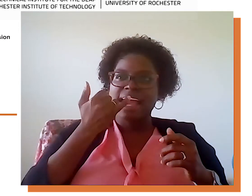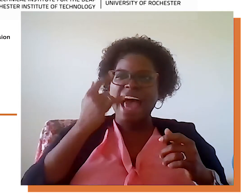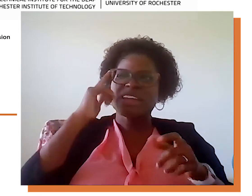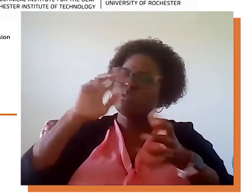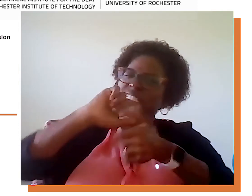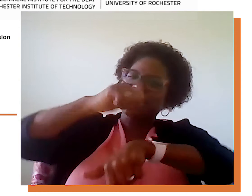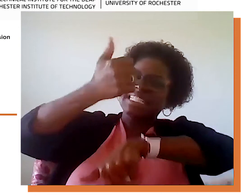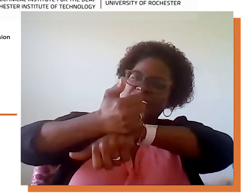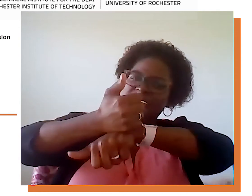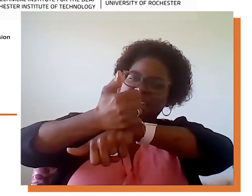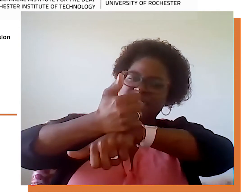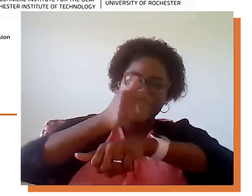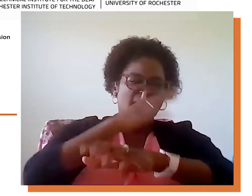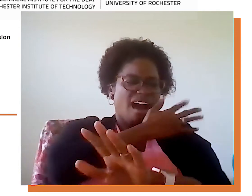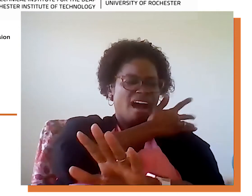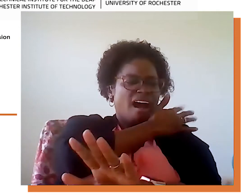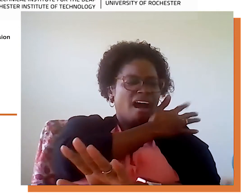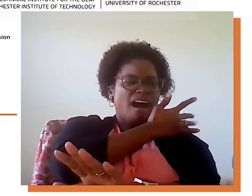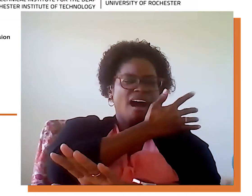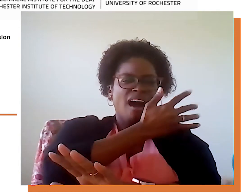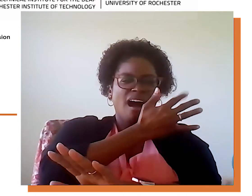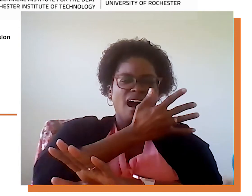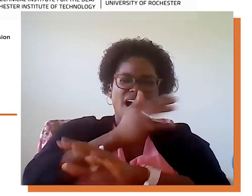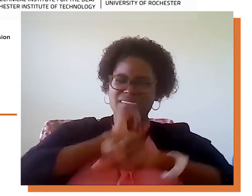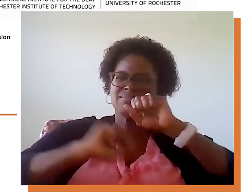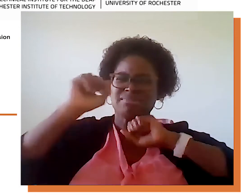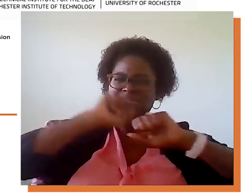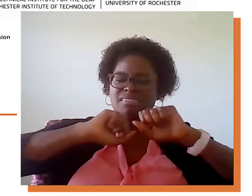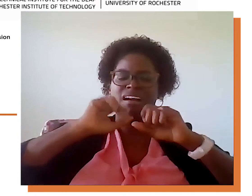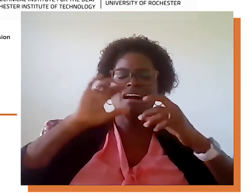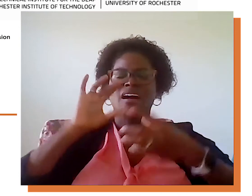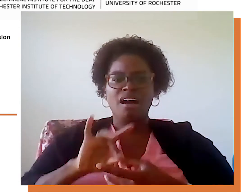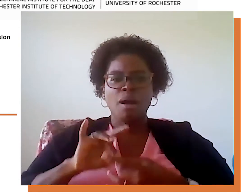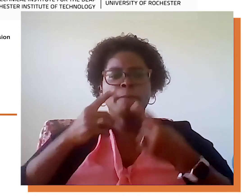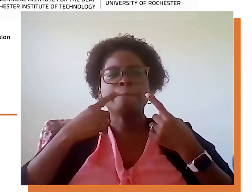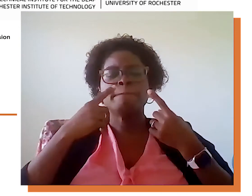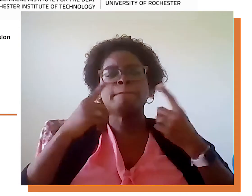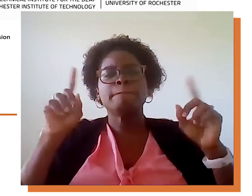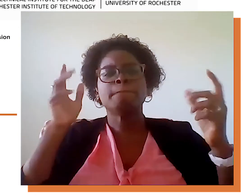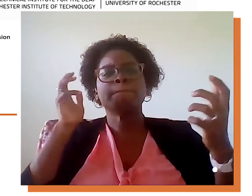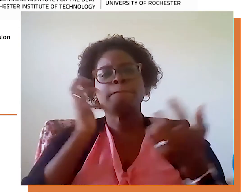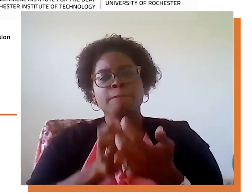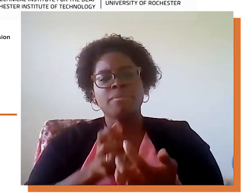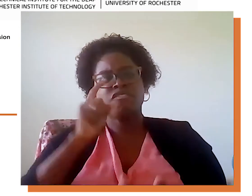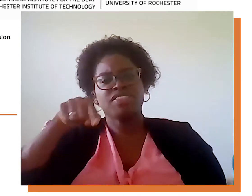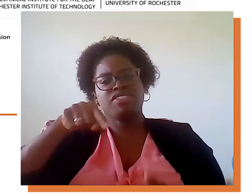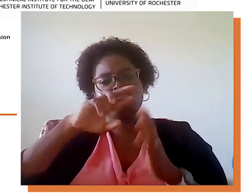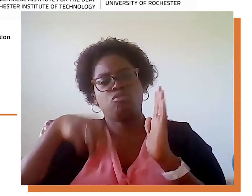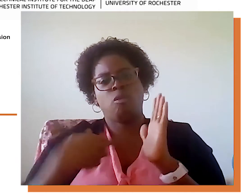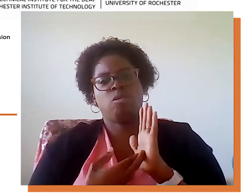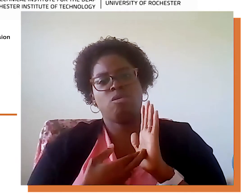none of them were a mistake. They were all a blessing along the bumpy road throughout my journey.